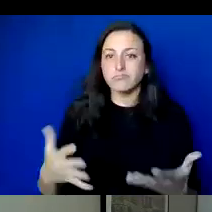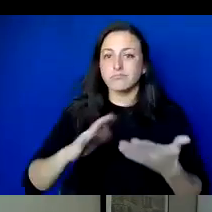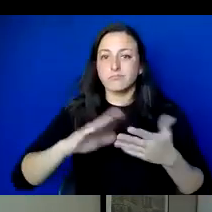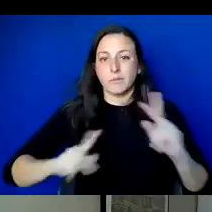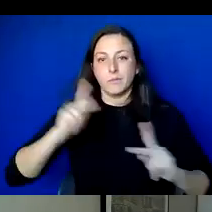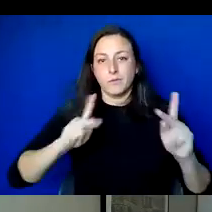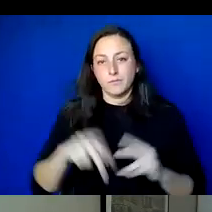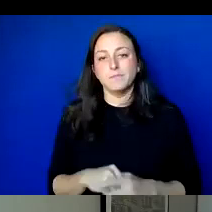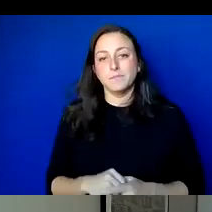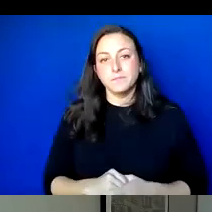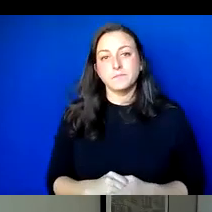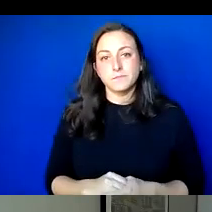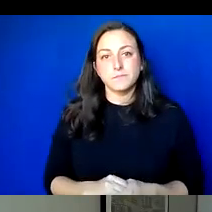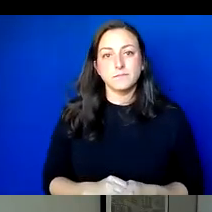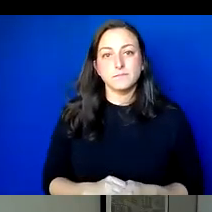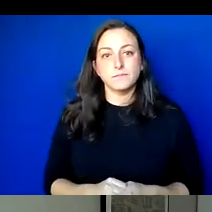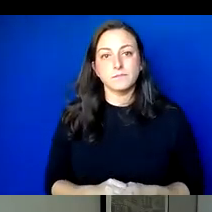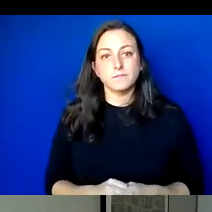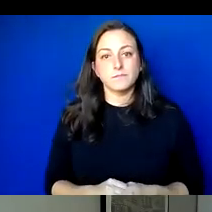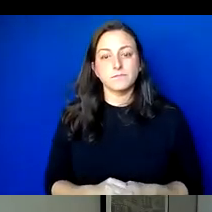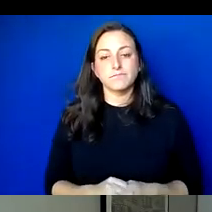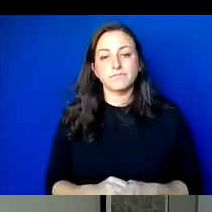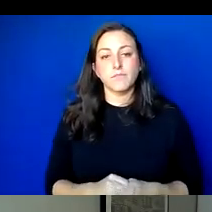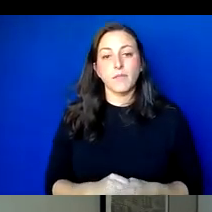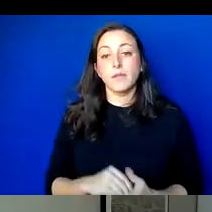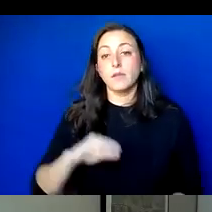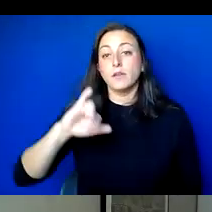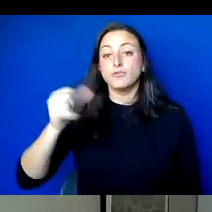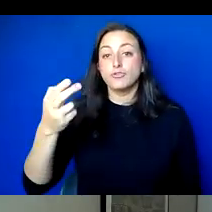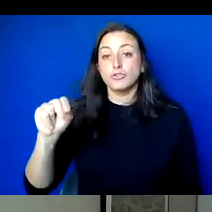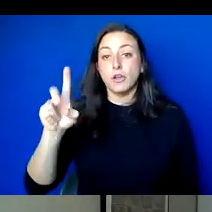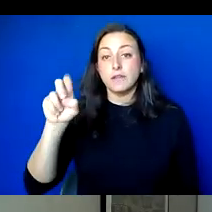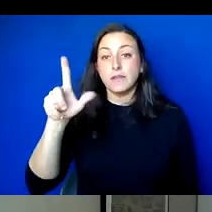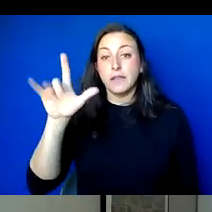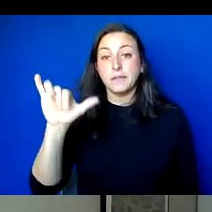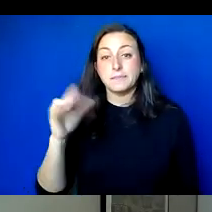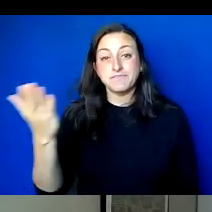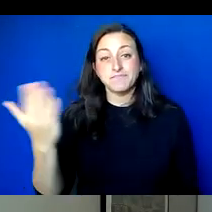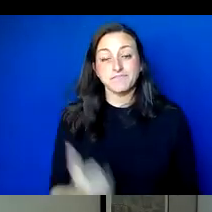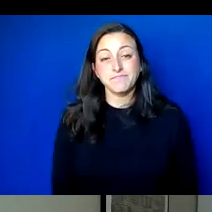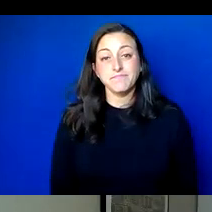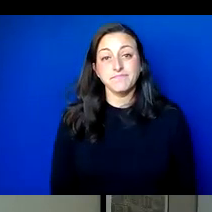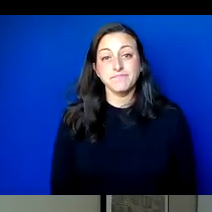Moderator: Okay, let's go over to John Daly.